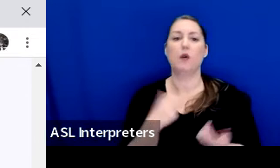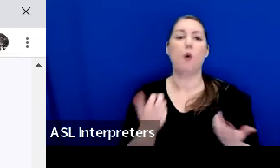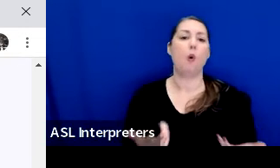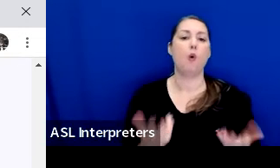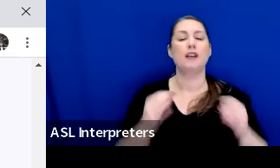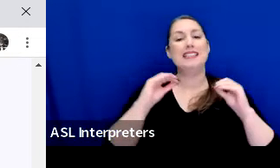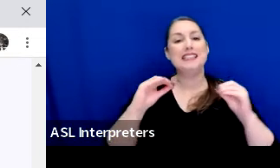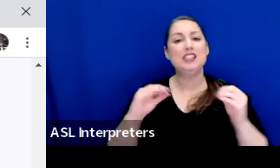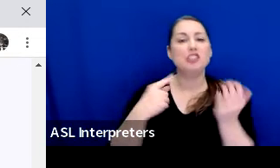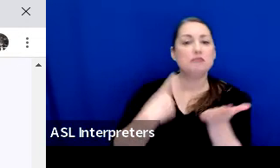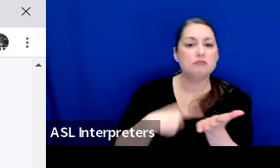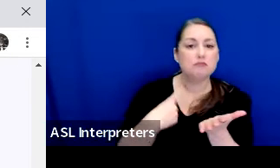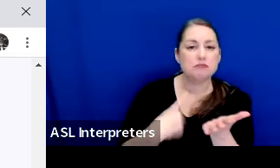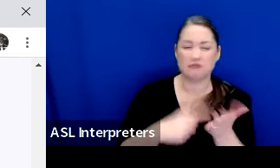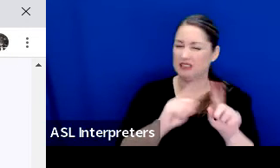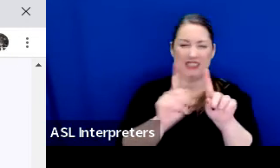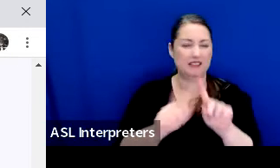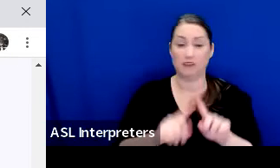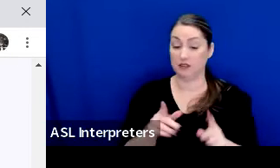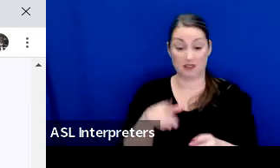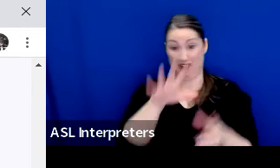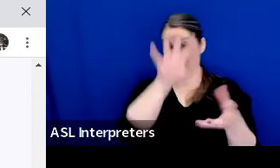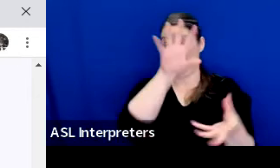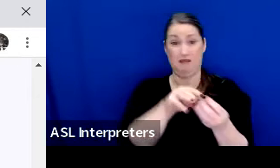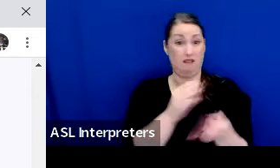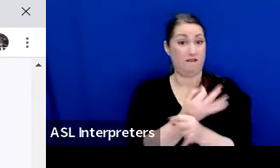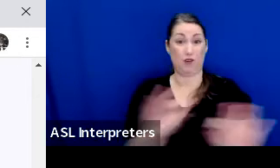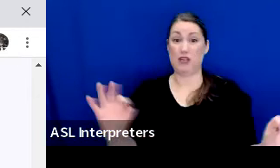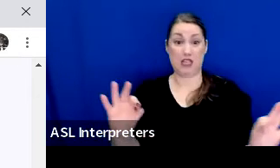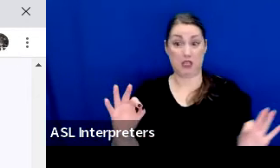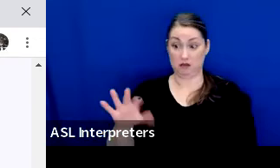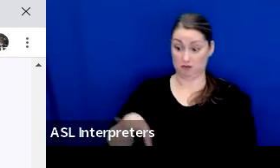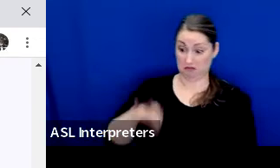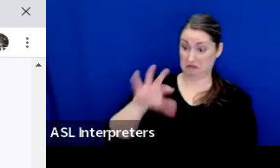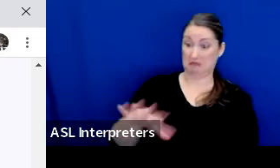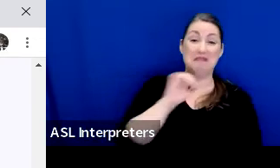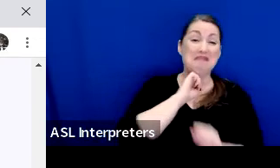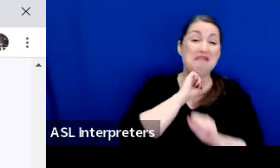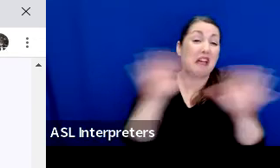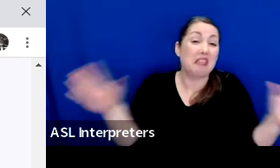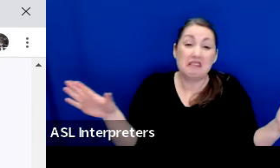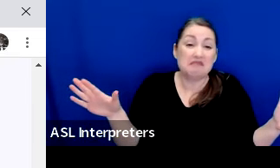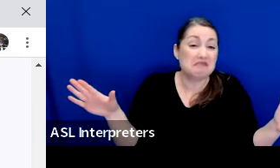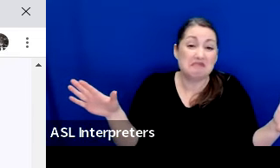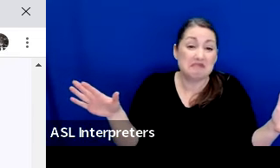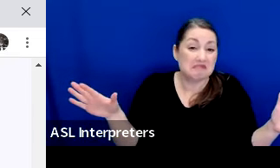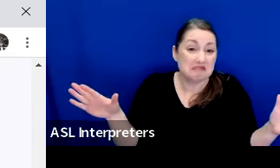and you just involve, of course, everything's free, by the way, to pay for anything. So if you could high.